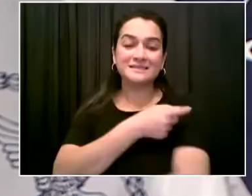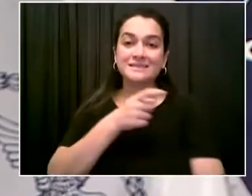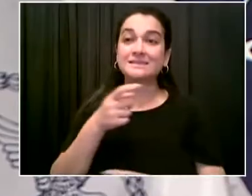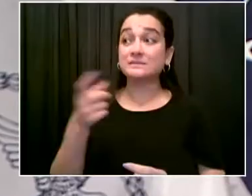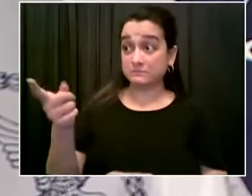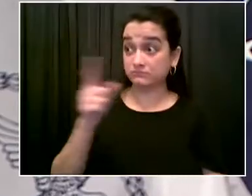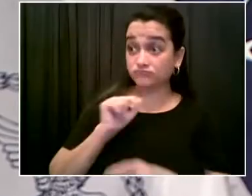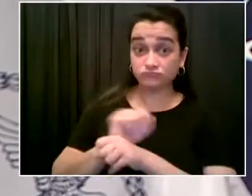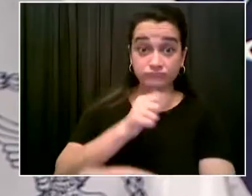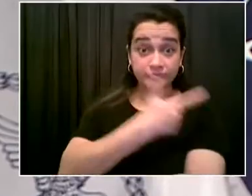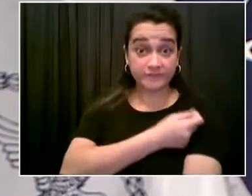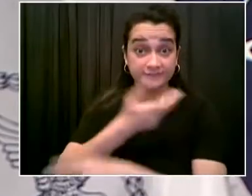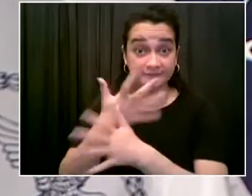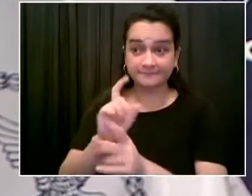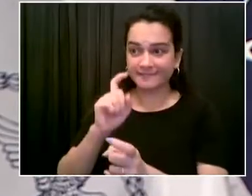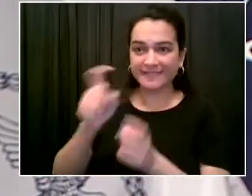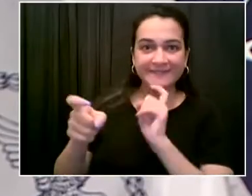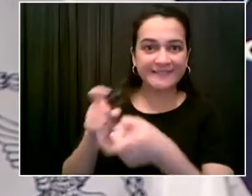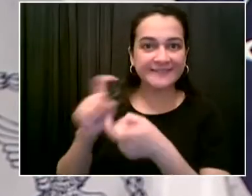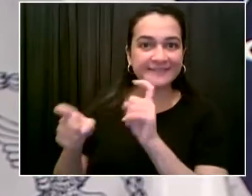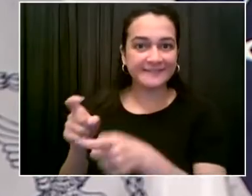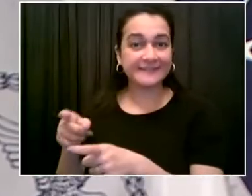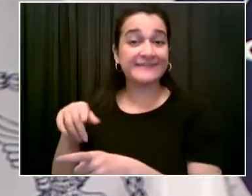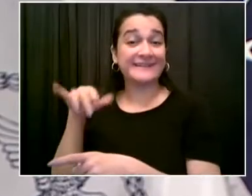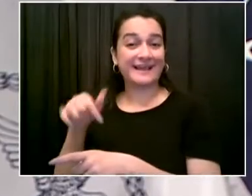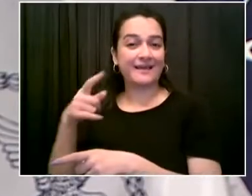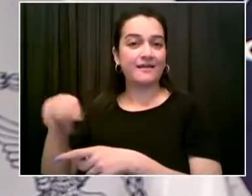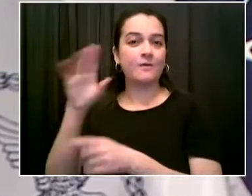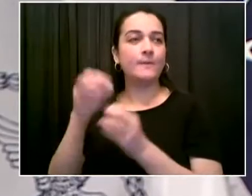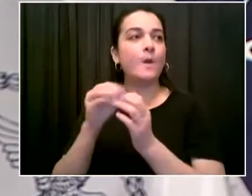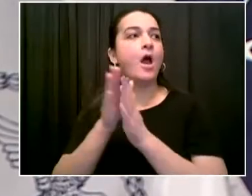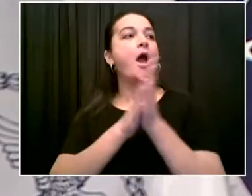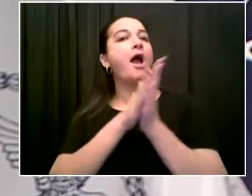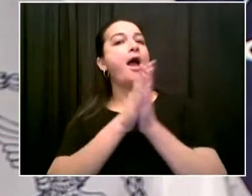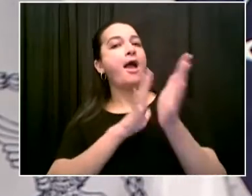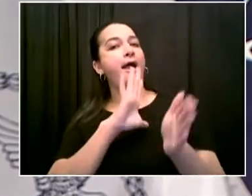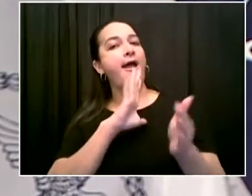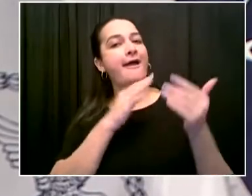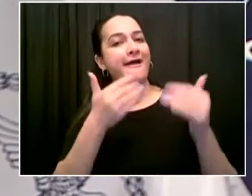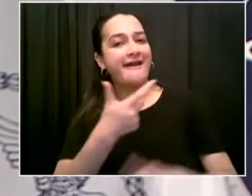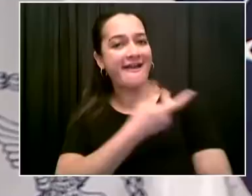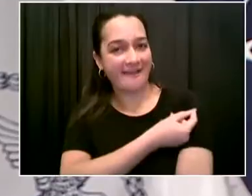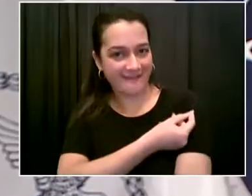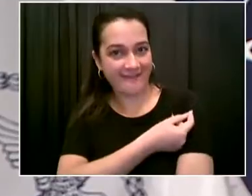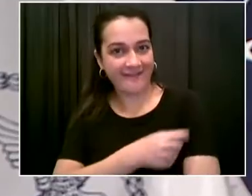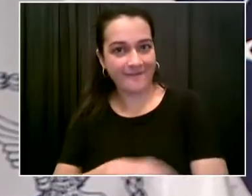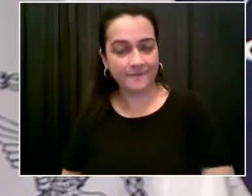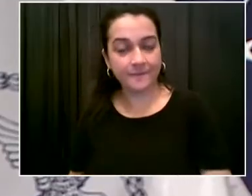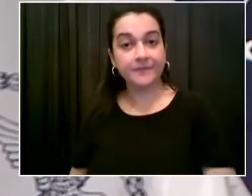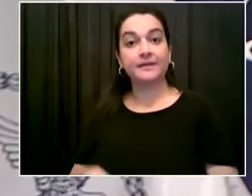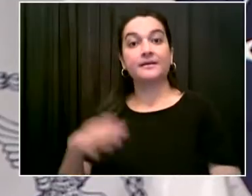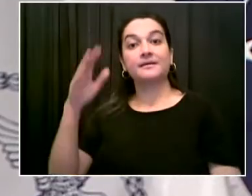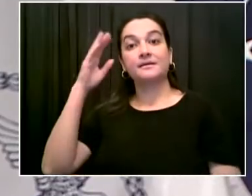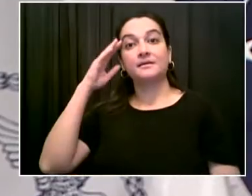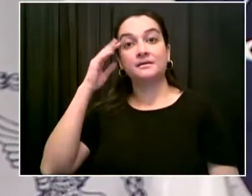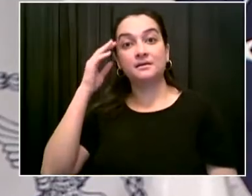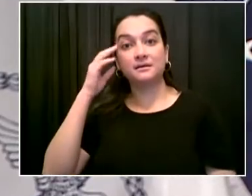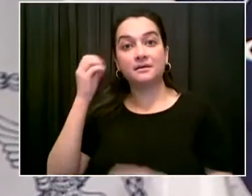IS GOING TO BE METICULOUS WORK. IS NOT SURPRISING THE FIRSWT EEKS WERE FOLKS THAT WERE AREDY RIG HTHTEN